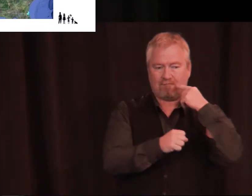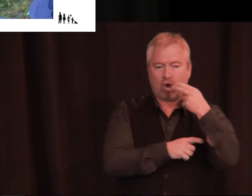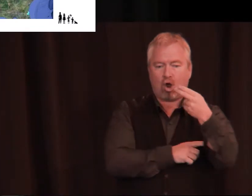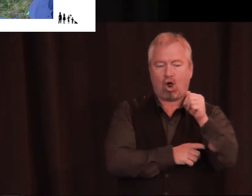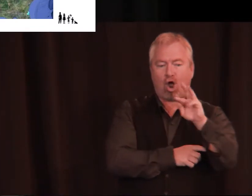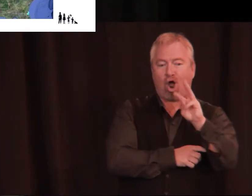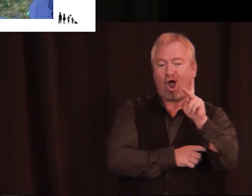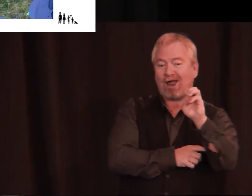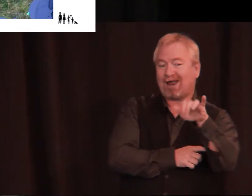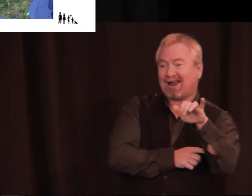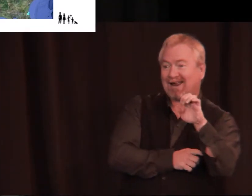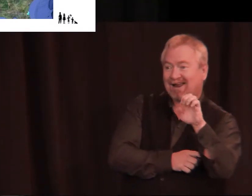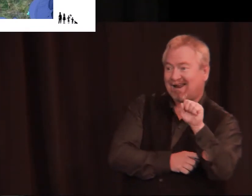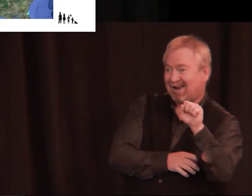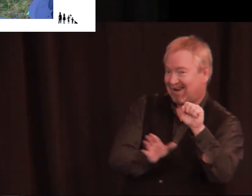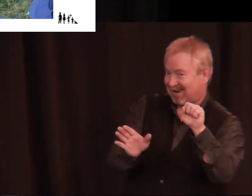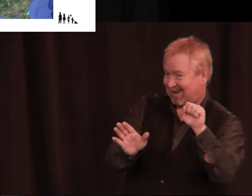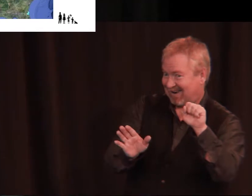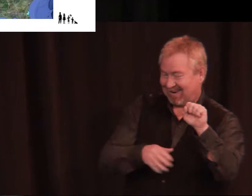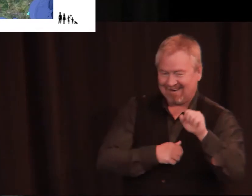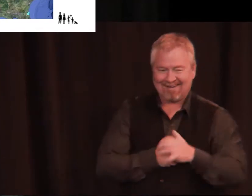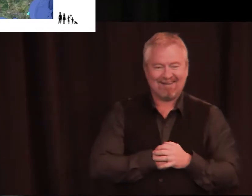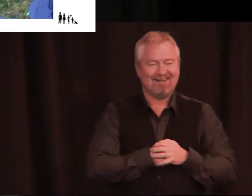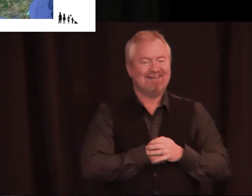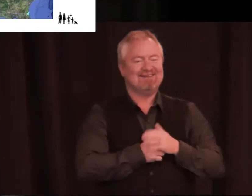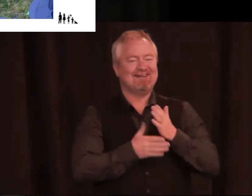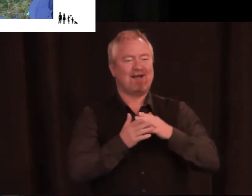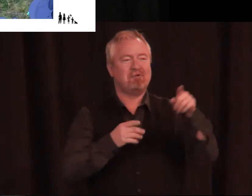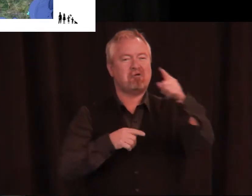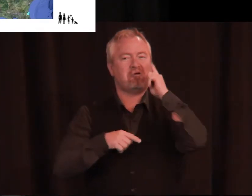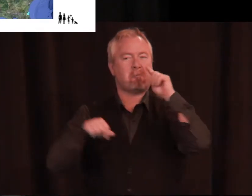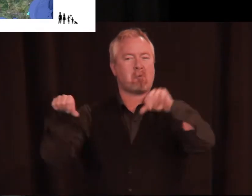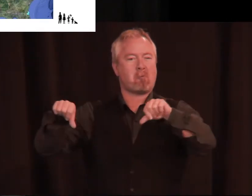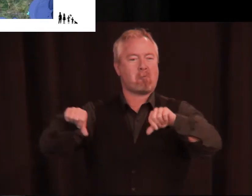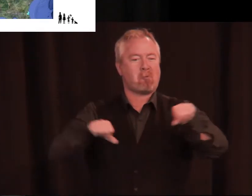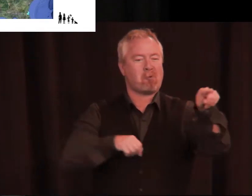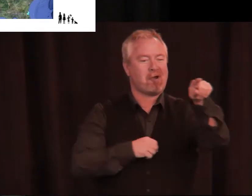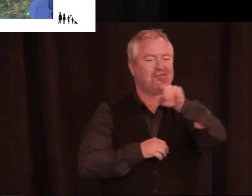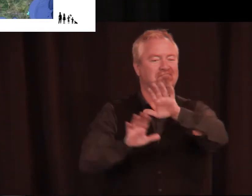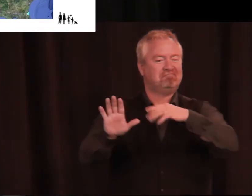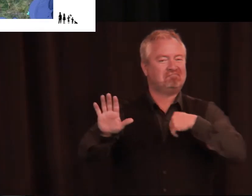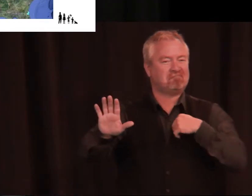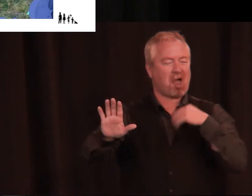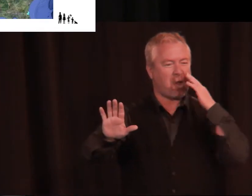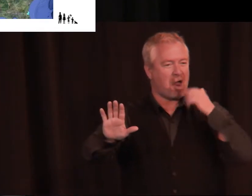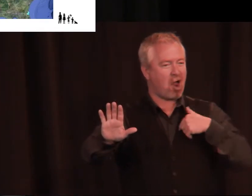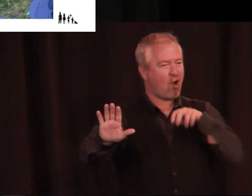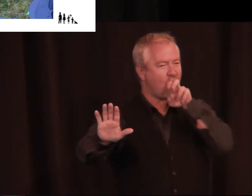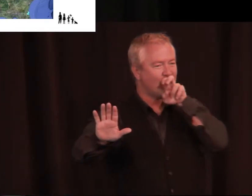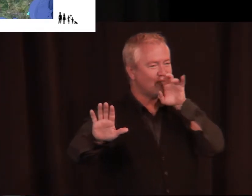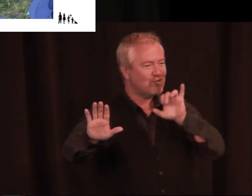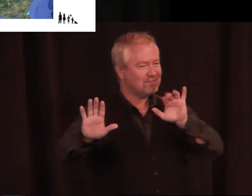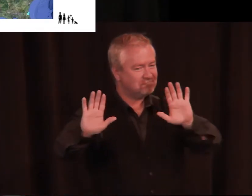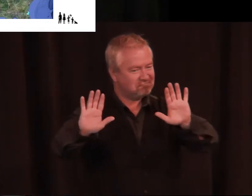I heard a boo there, that's okay. I'm also a Gopher. The red push pins show the children recruited through